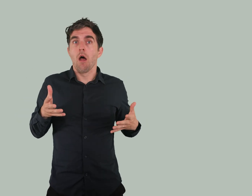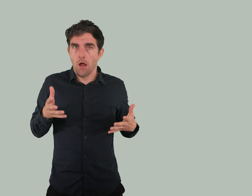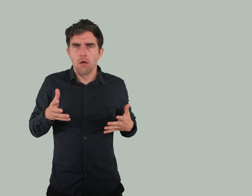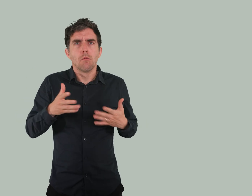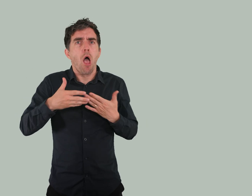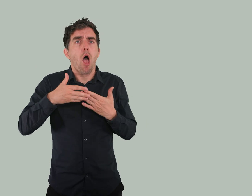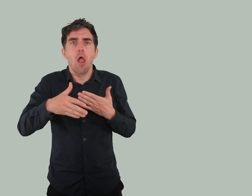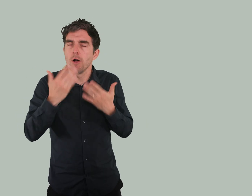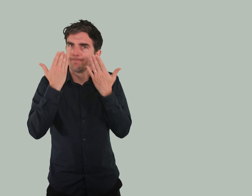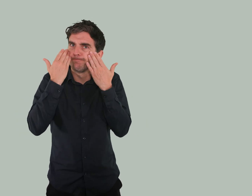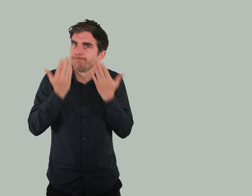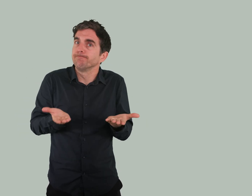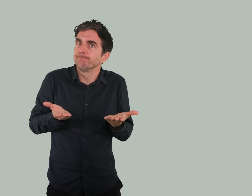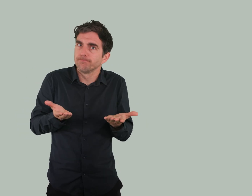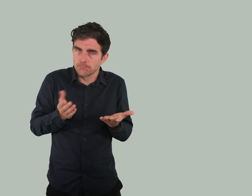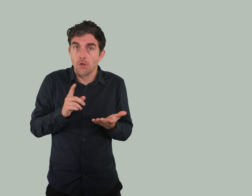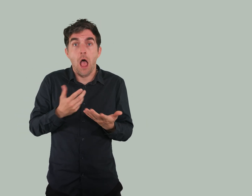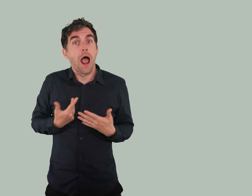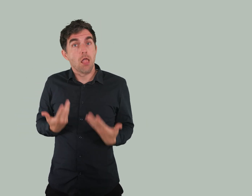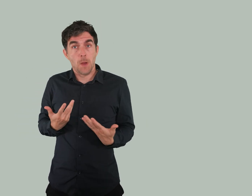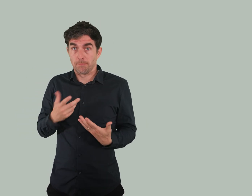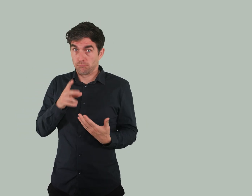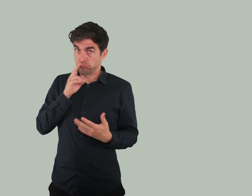How long that would last is uncertain.